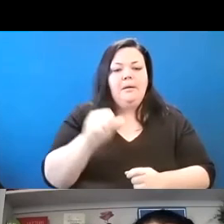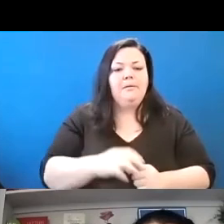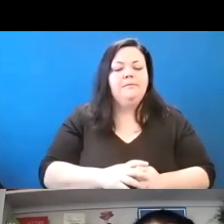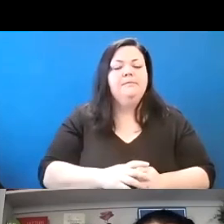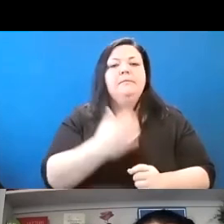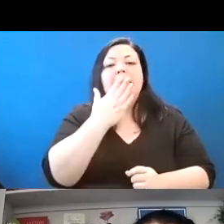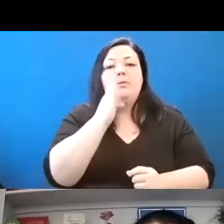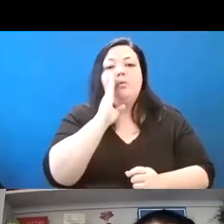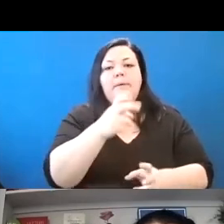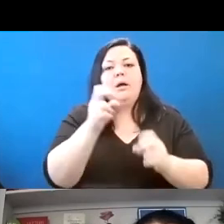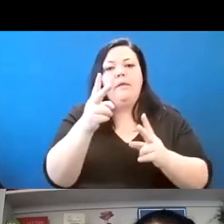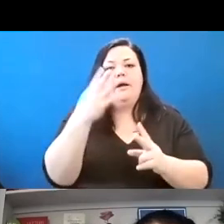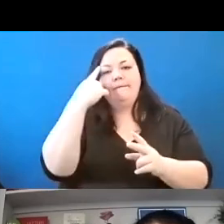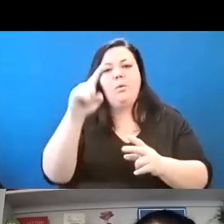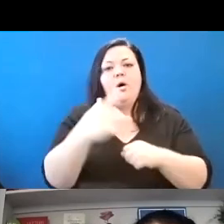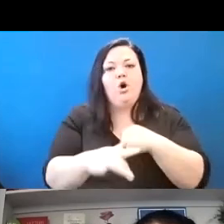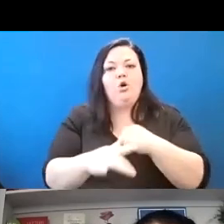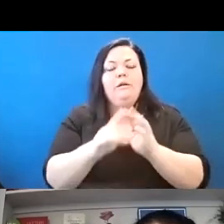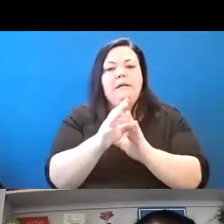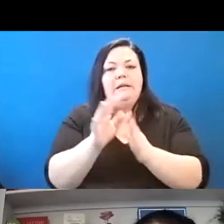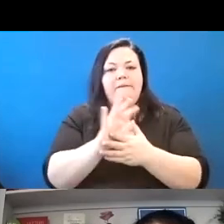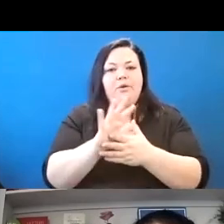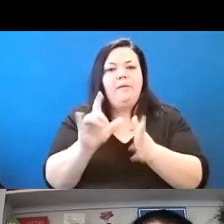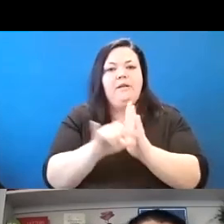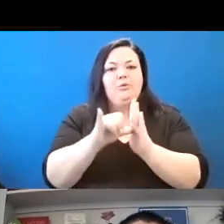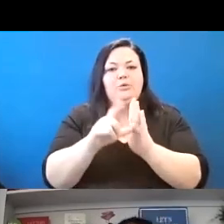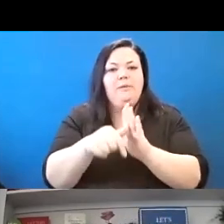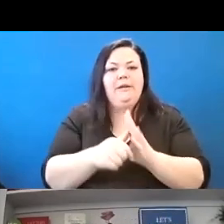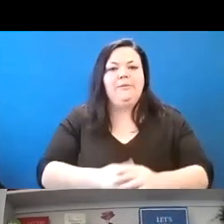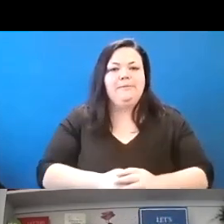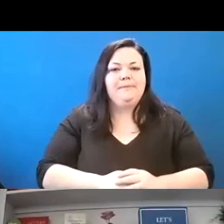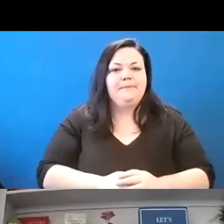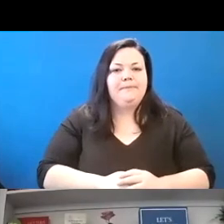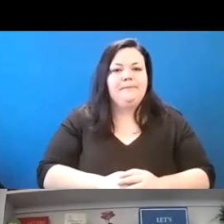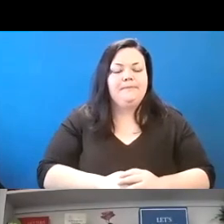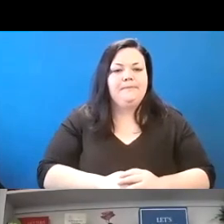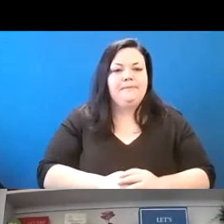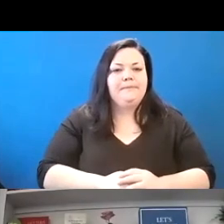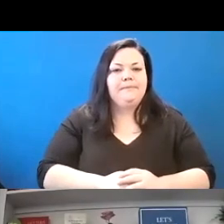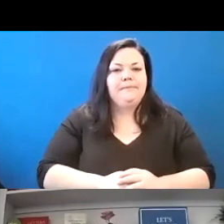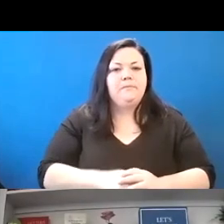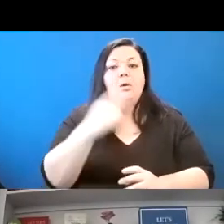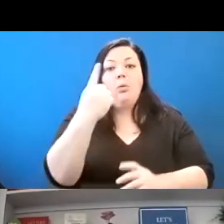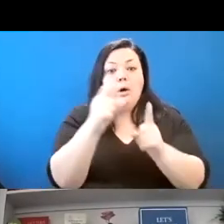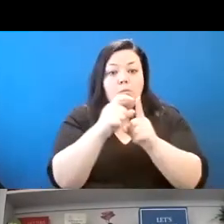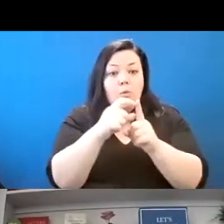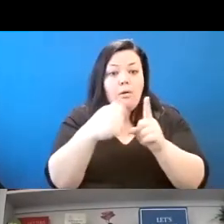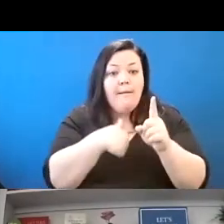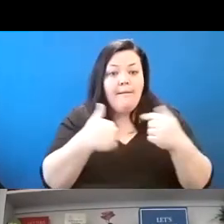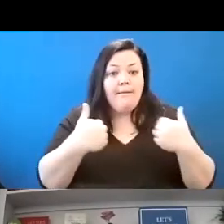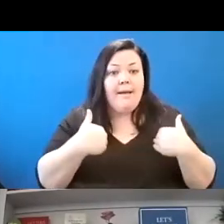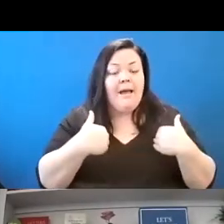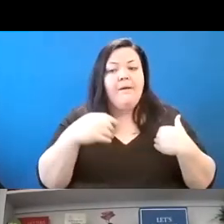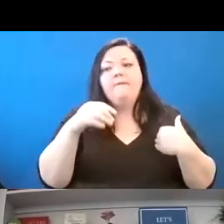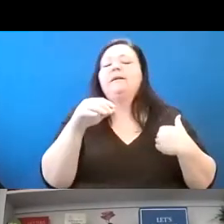for an early review and then on the youtube later um so one word that i have is urban um i think